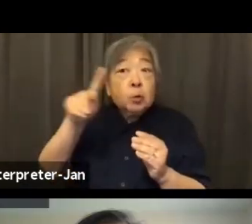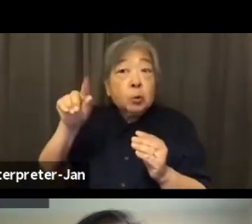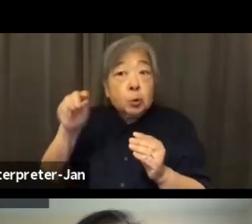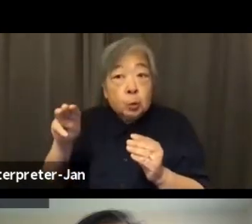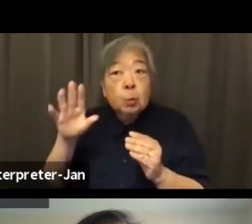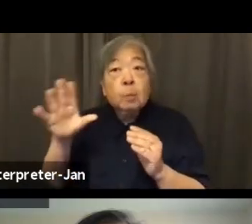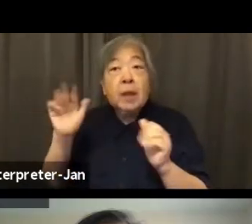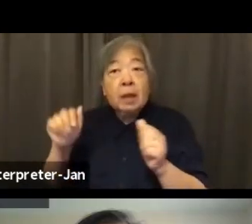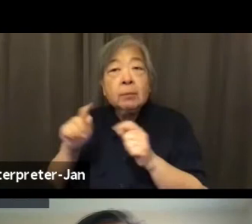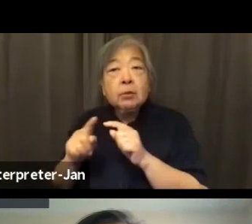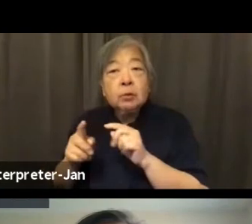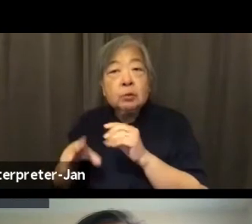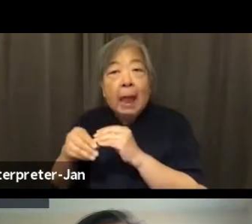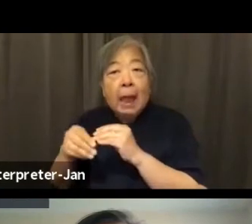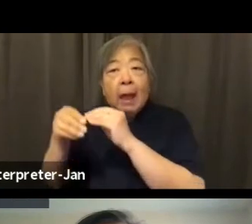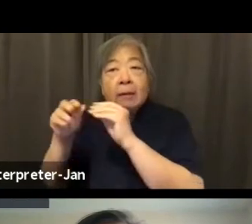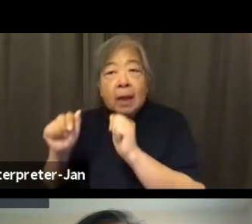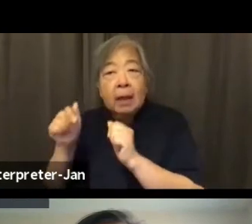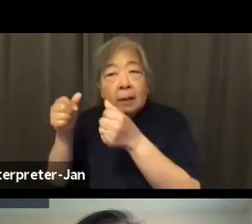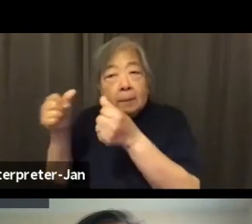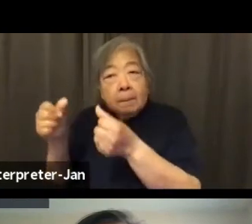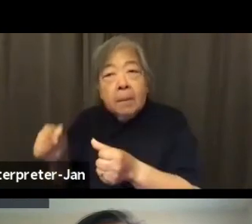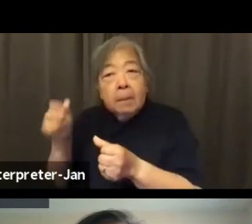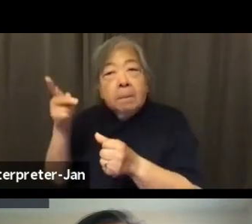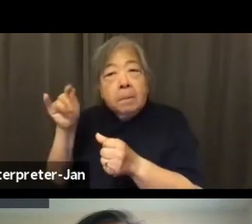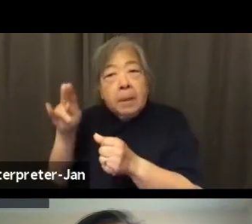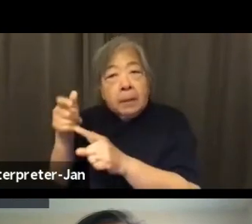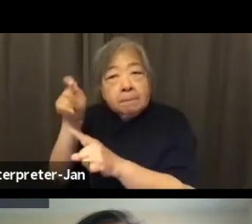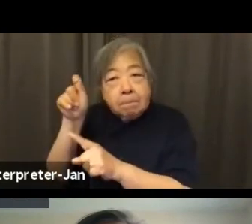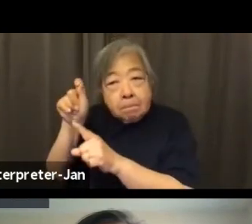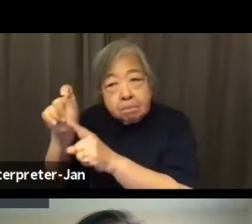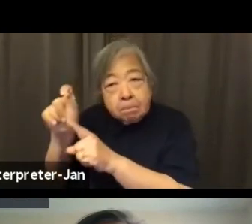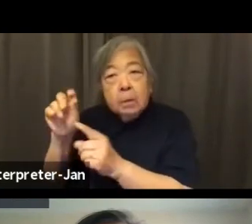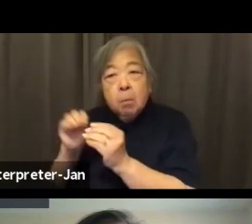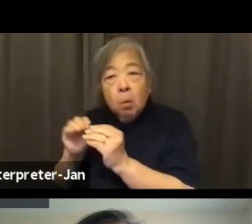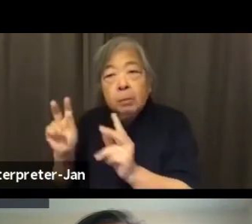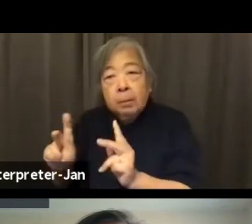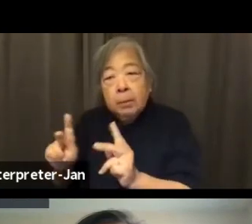Yeah, okay.